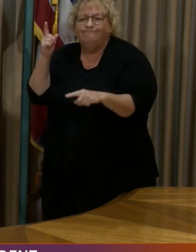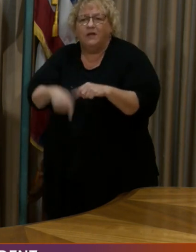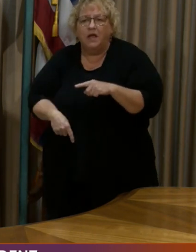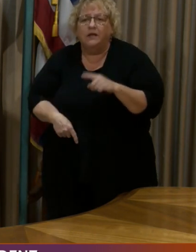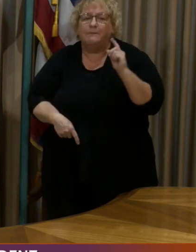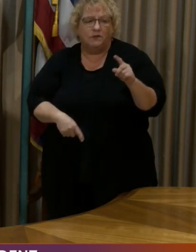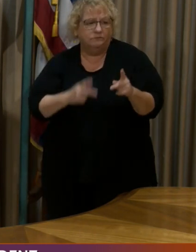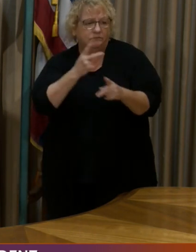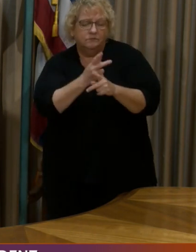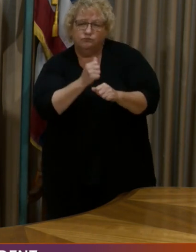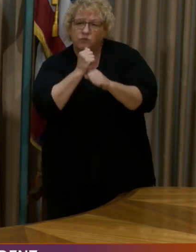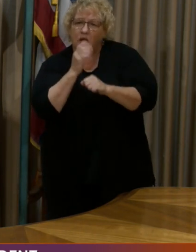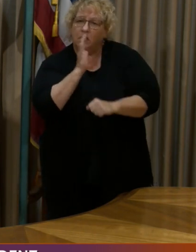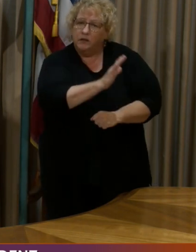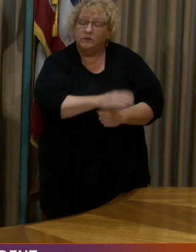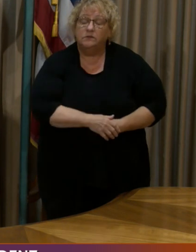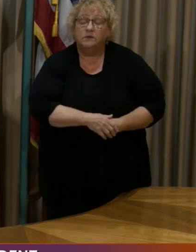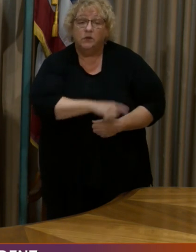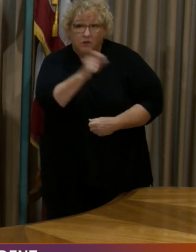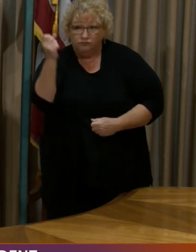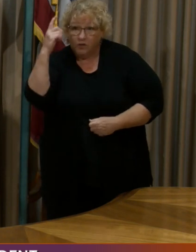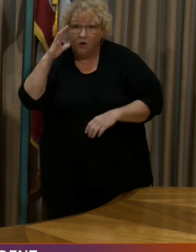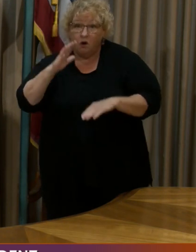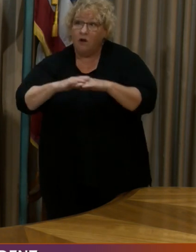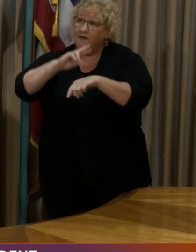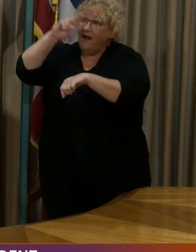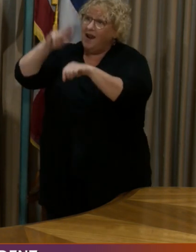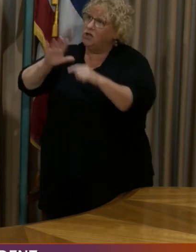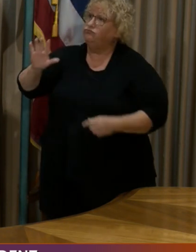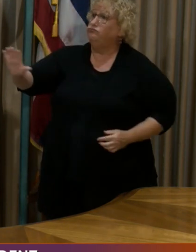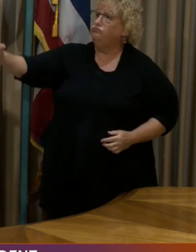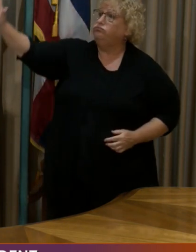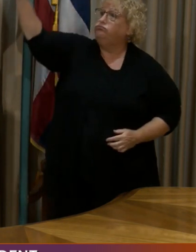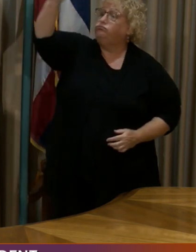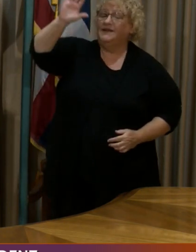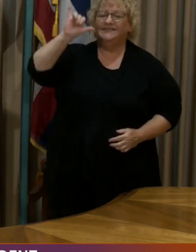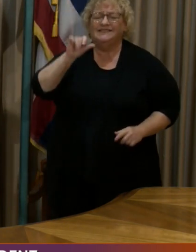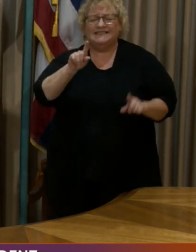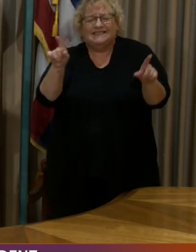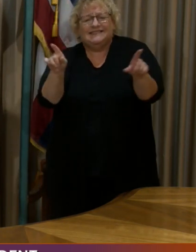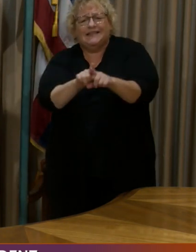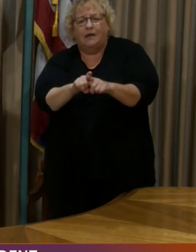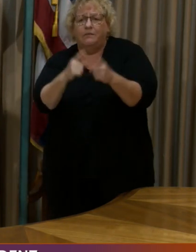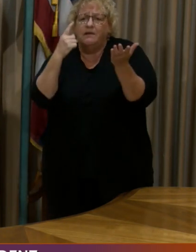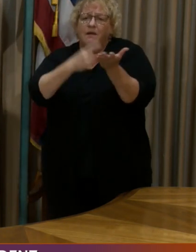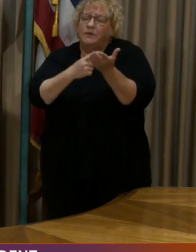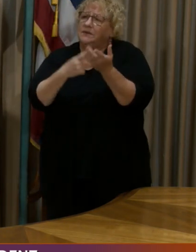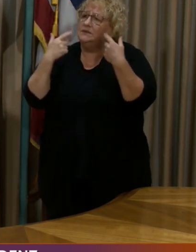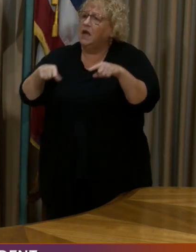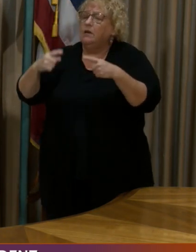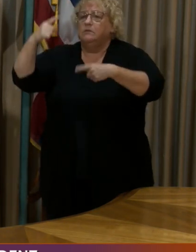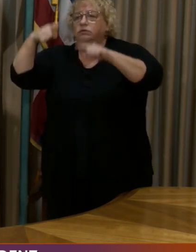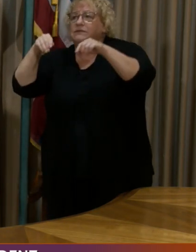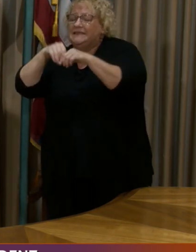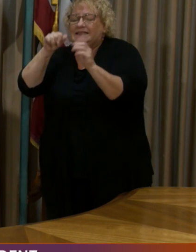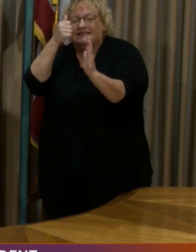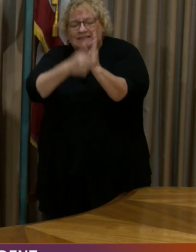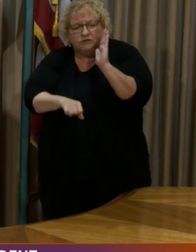TO CAREFULLY BALANCE THIS AND LOOK AT WAYS IN WHICH WE CAN PROVIDE MORE DETAILED INFORMATION IF YOU'RE FOLLOWING WHAT'S HAPPENING NATIONALLY THIS